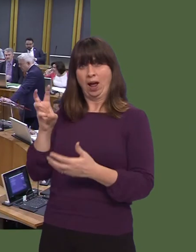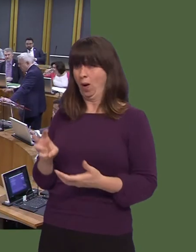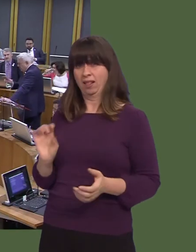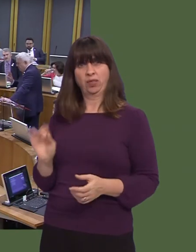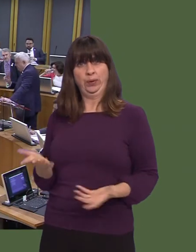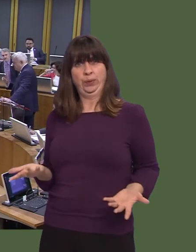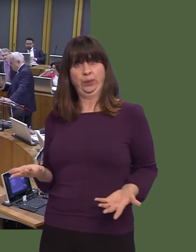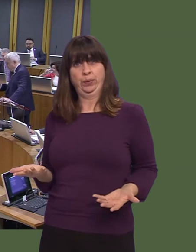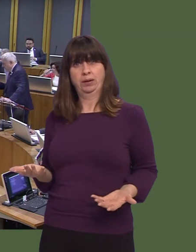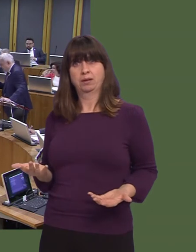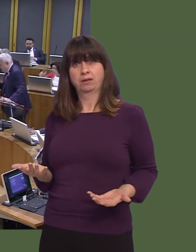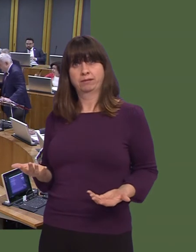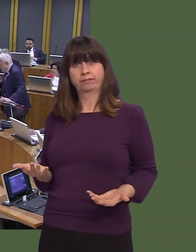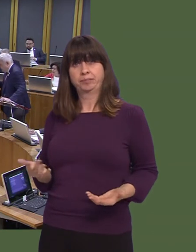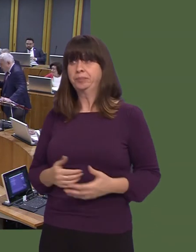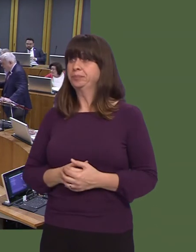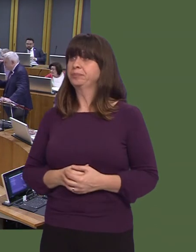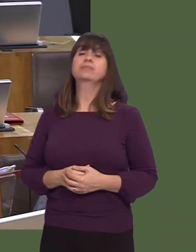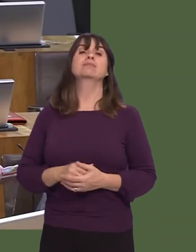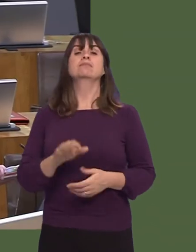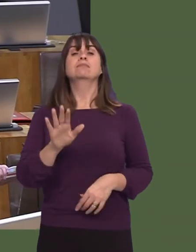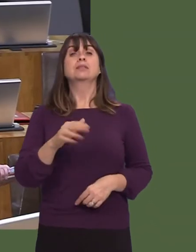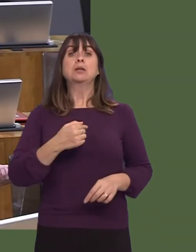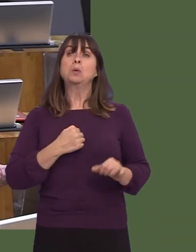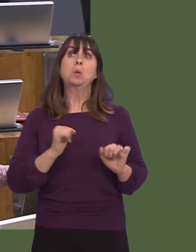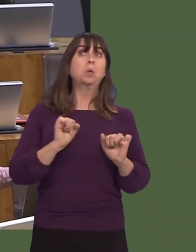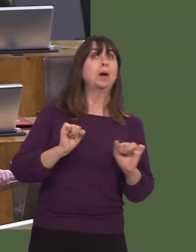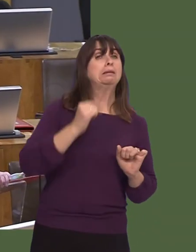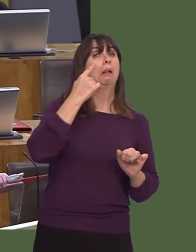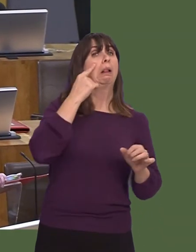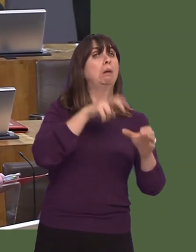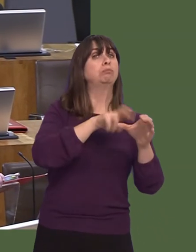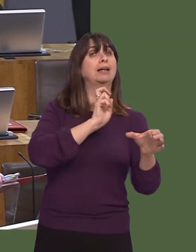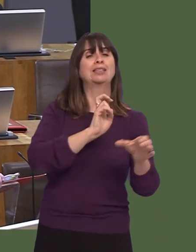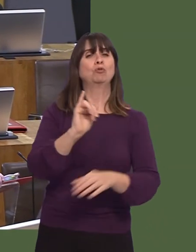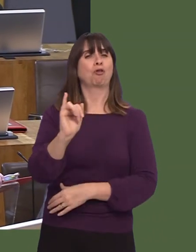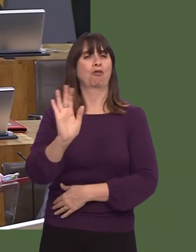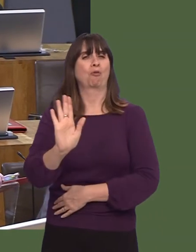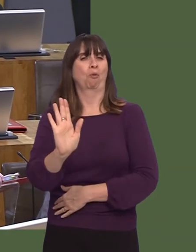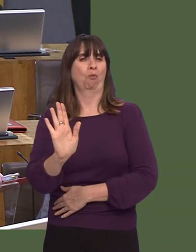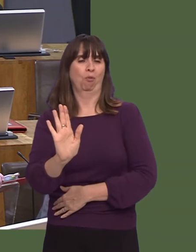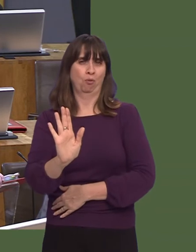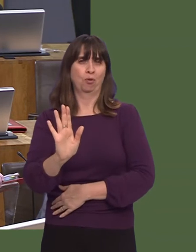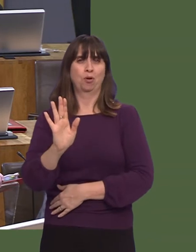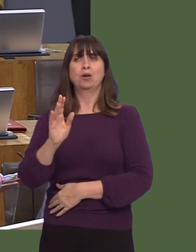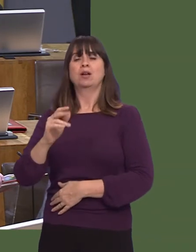Carwyn Jones AM: Could I say, first of all, that we're not waiting to see what happens with Brexit in terms of developing, as he would describe it, international policy? One